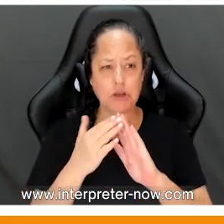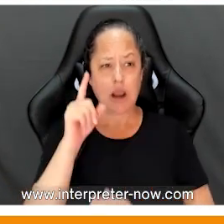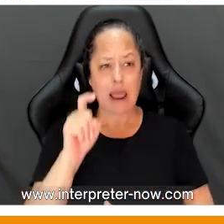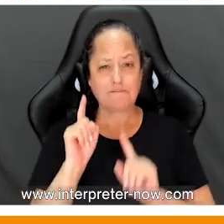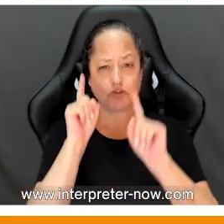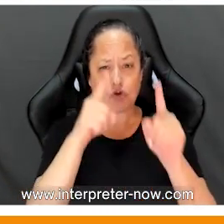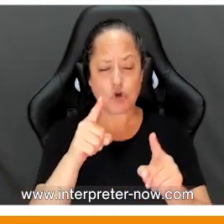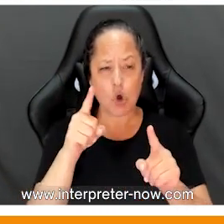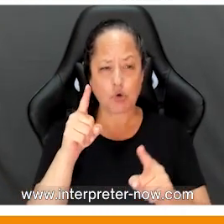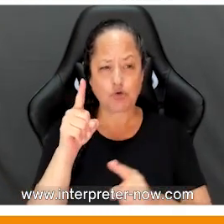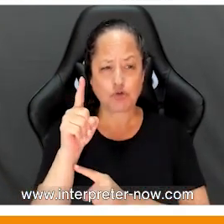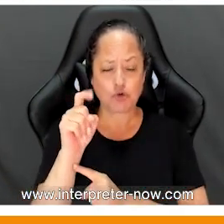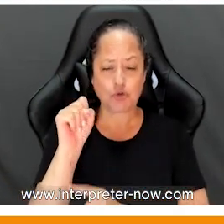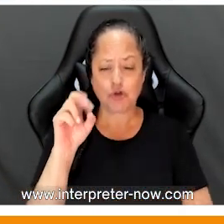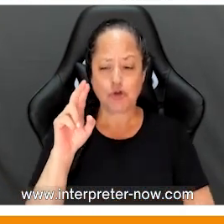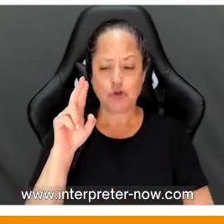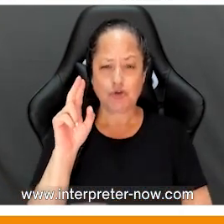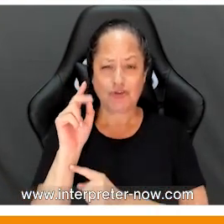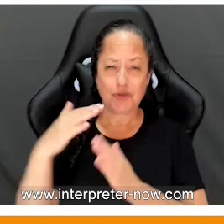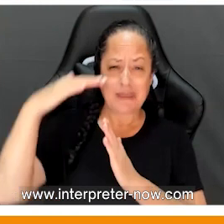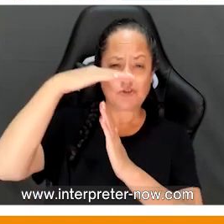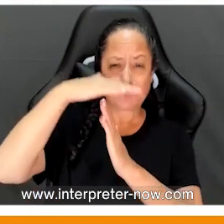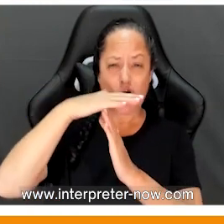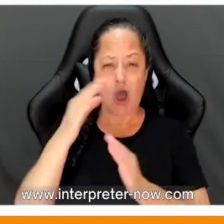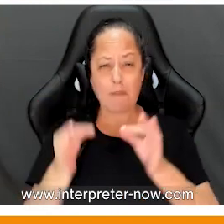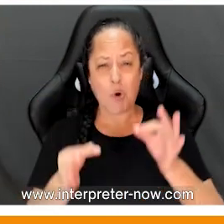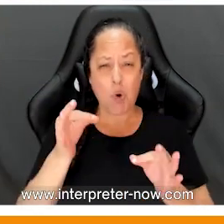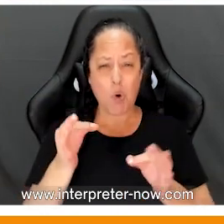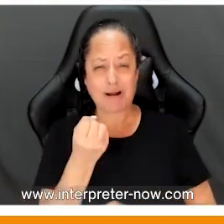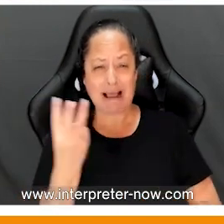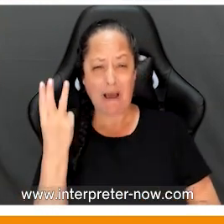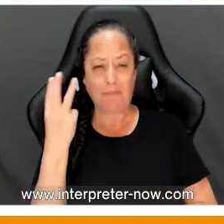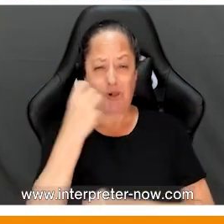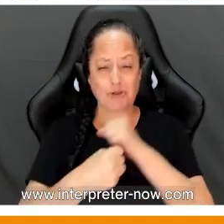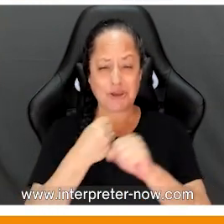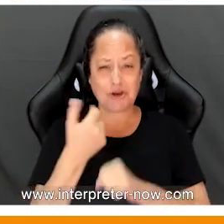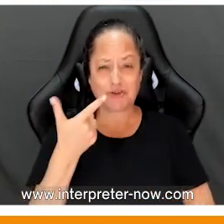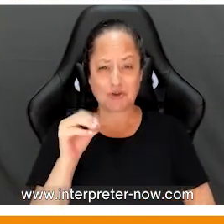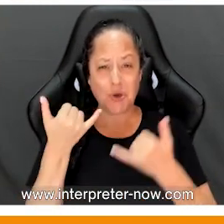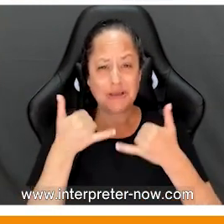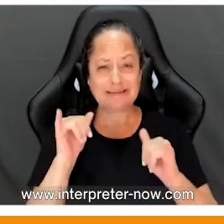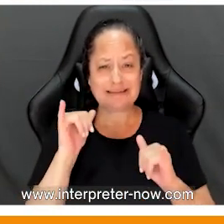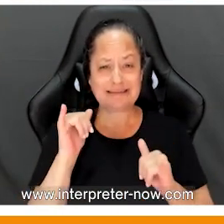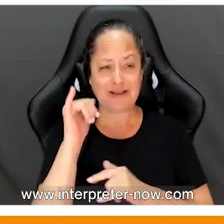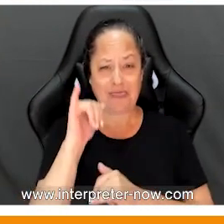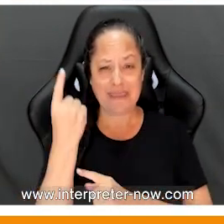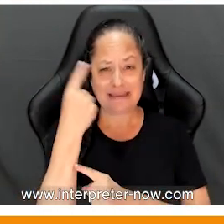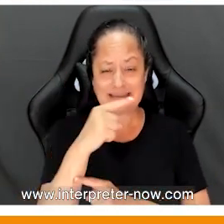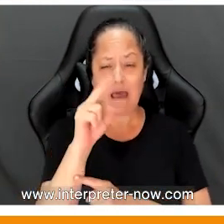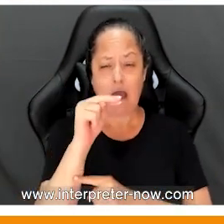a couple years ago. Even these days, there's still a lot of uncomfortableness around that.